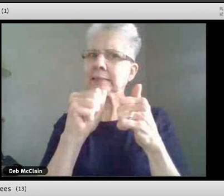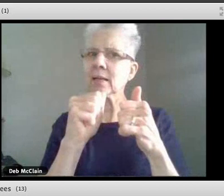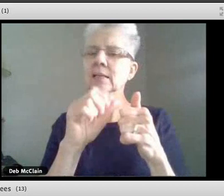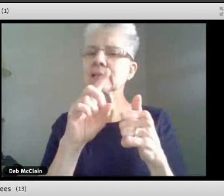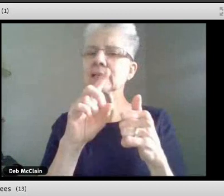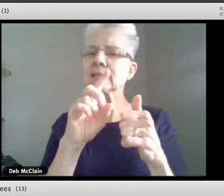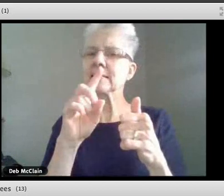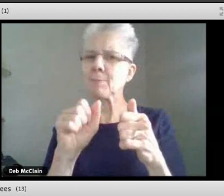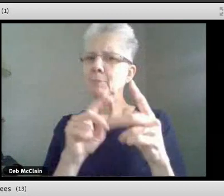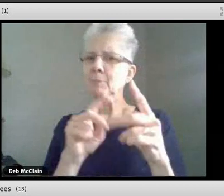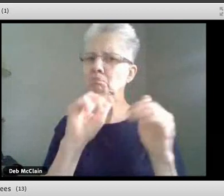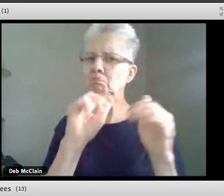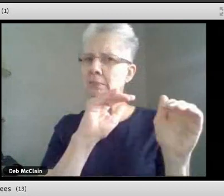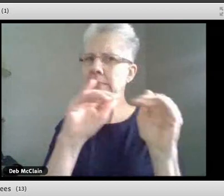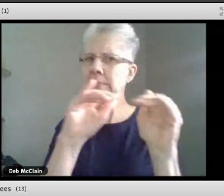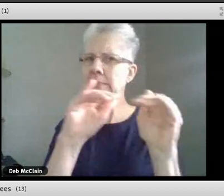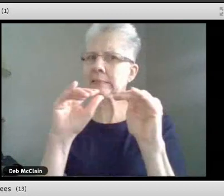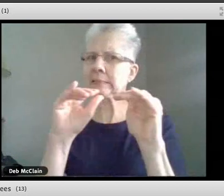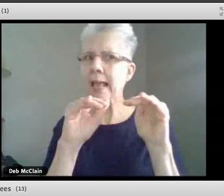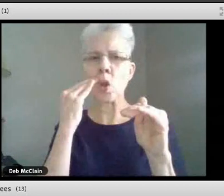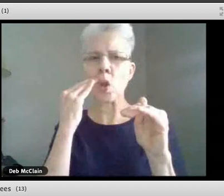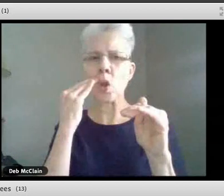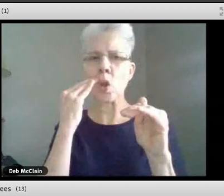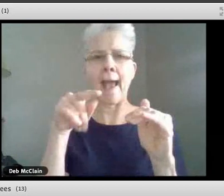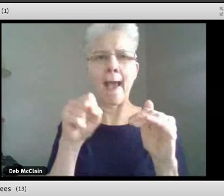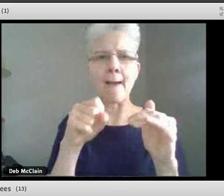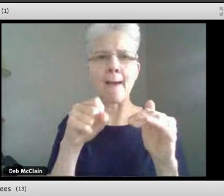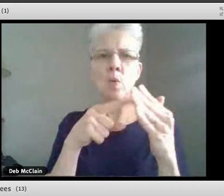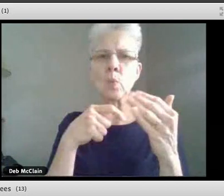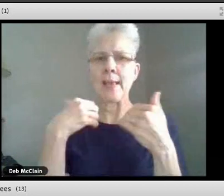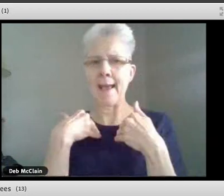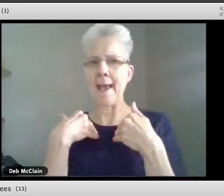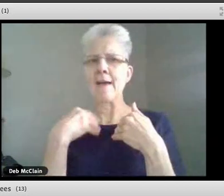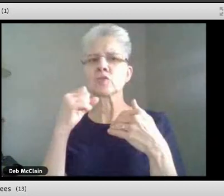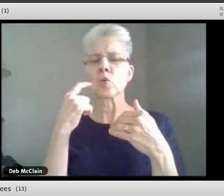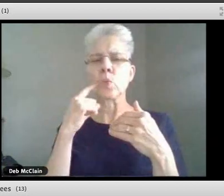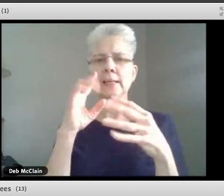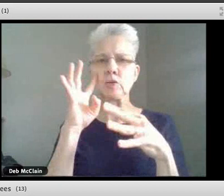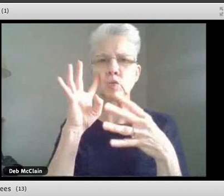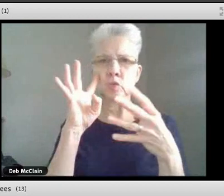and so we can create pressure on publishers, on, you know, people in administration,